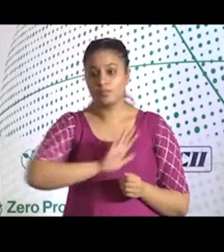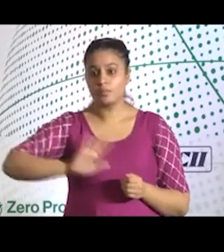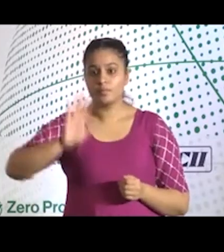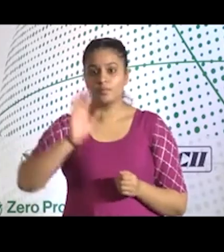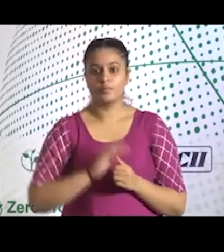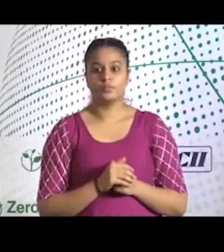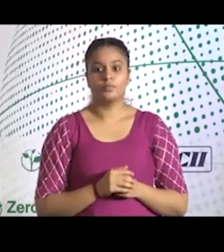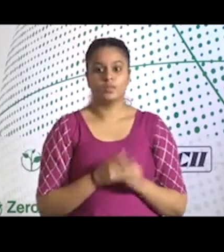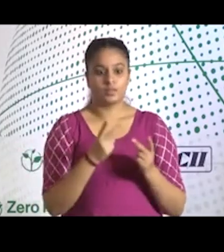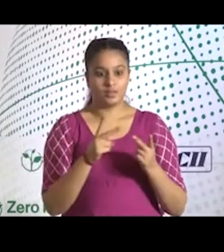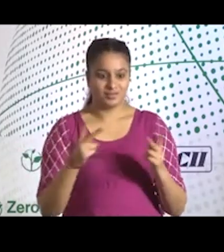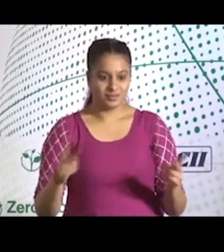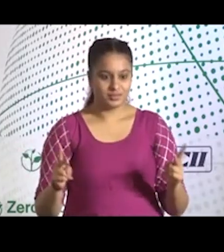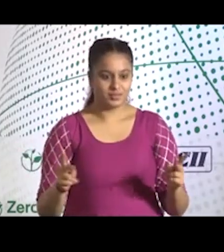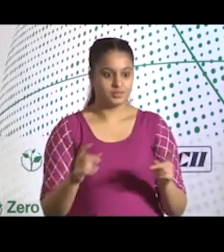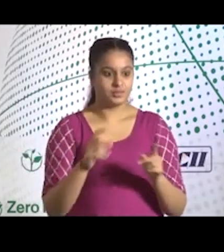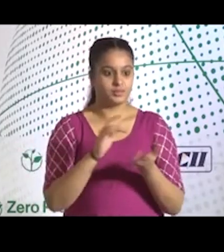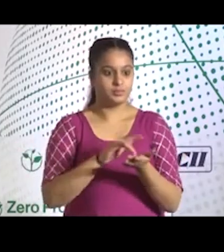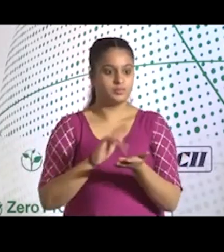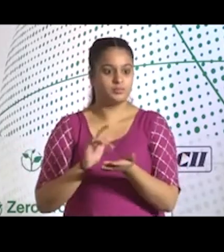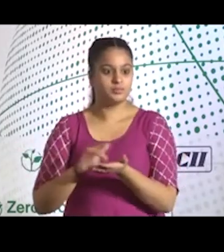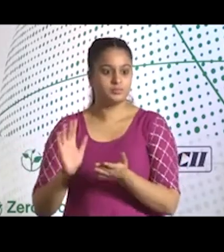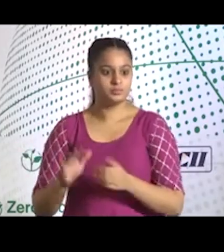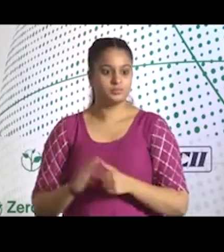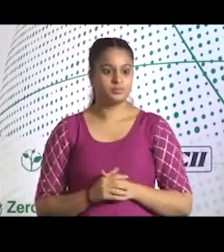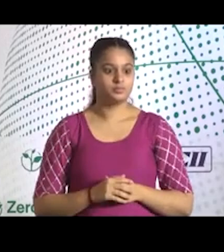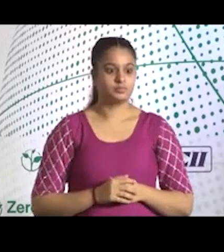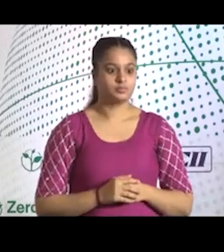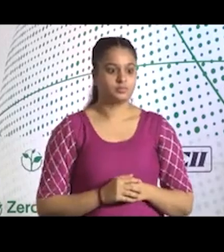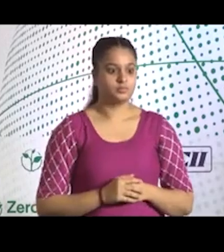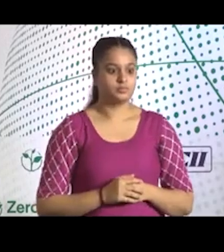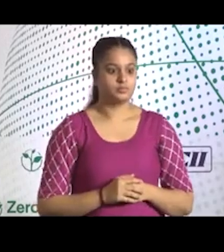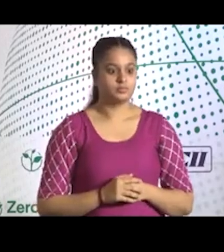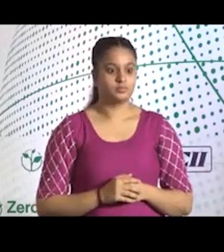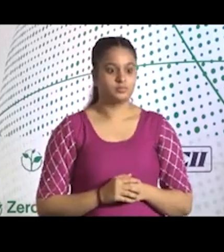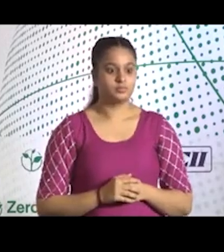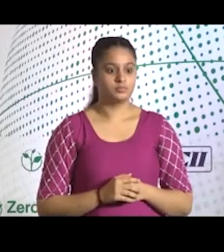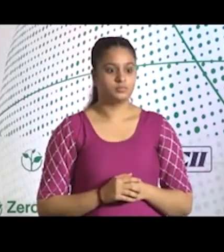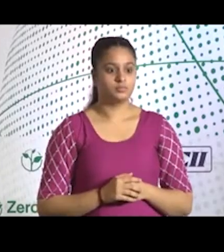diversity and gender diversity as well, and they need